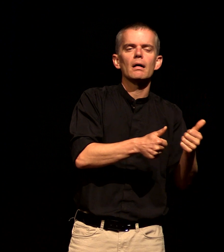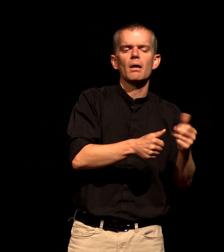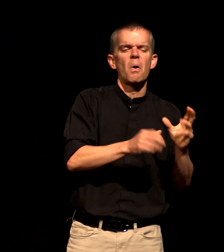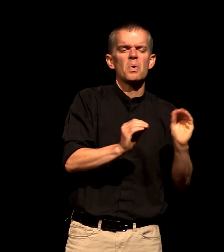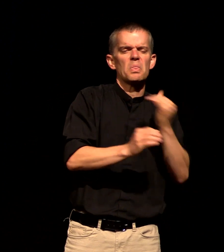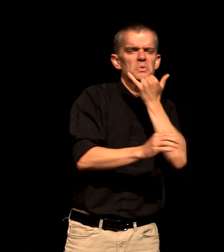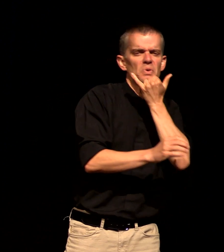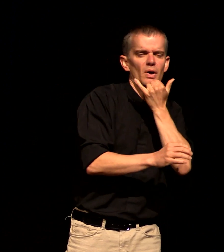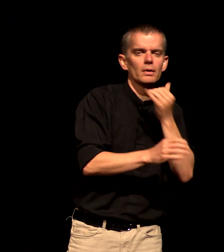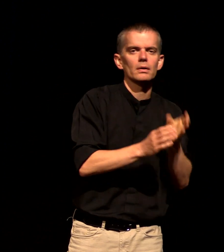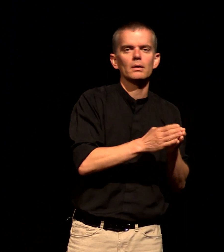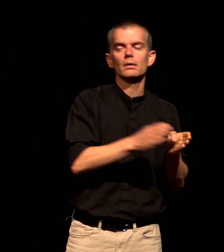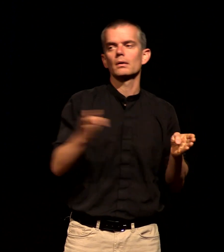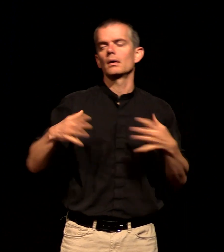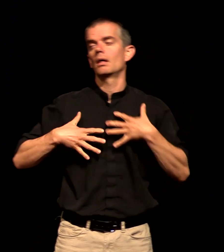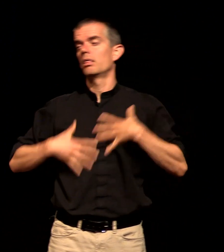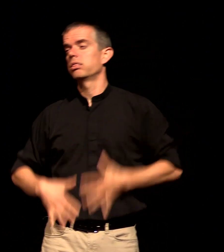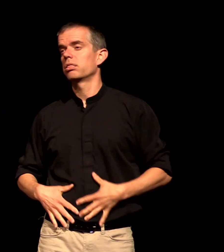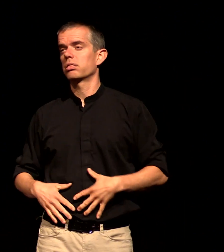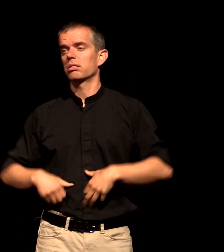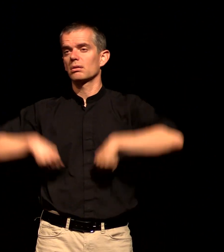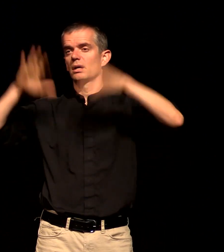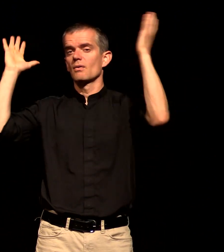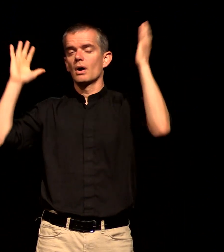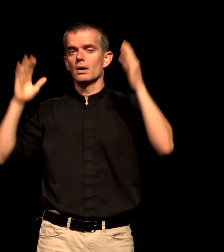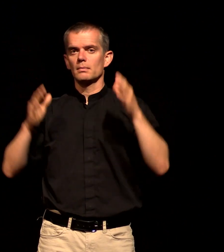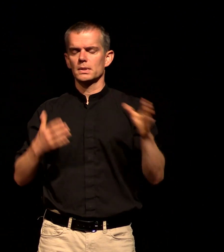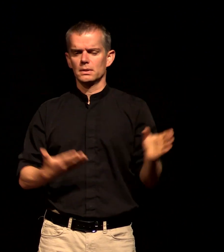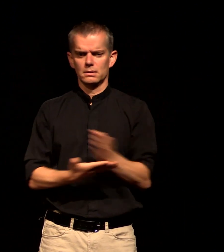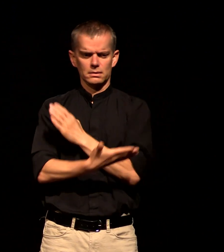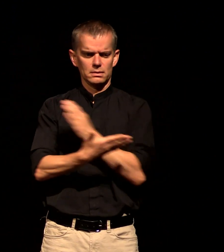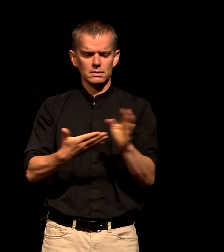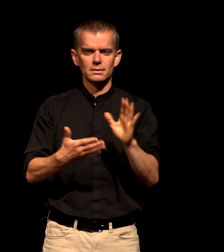despair on the other end, that there is a pathway down the